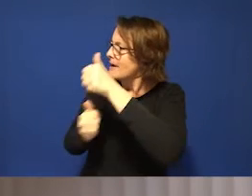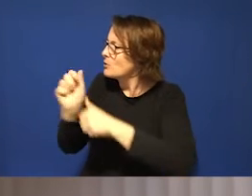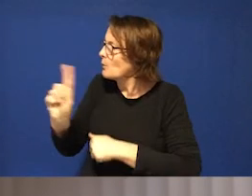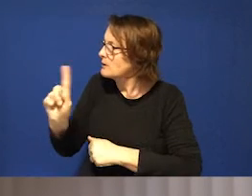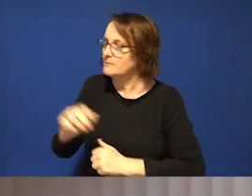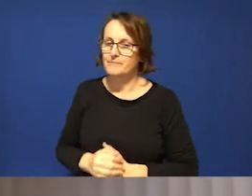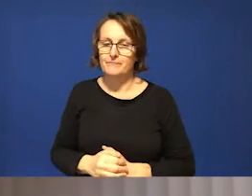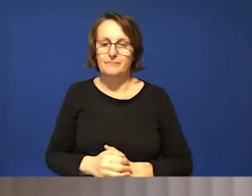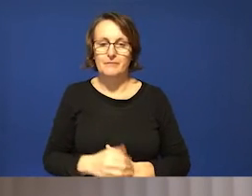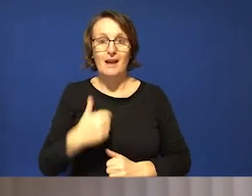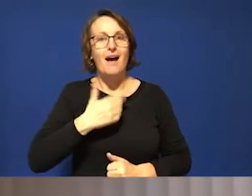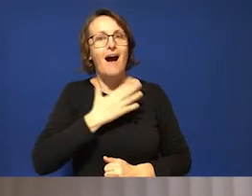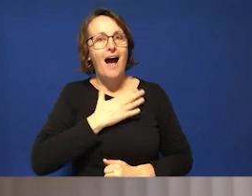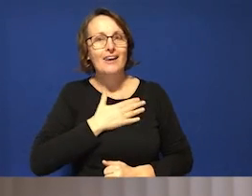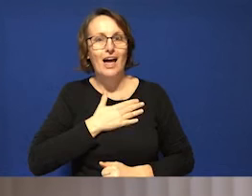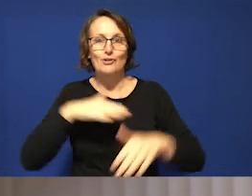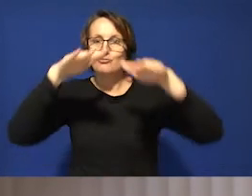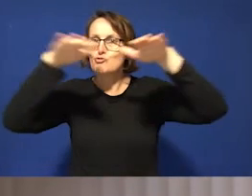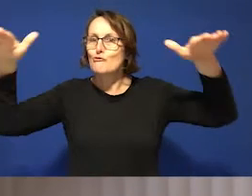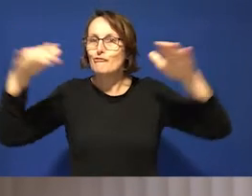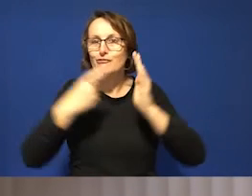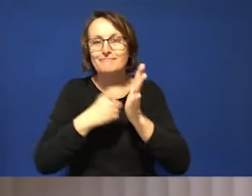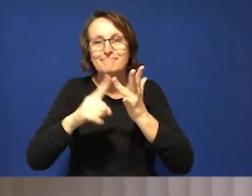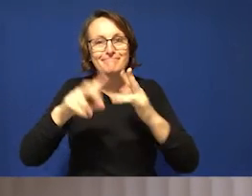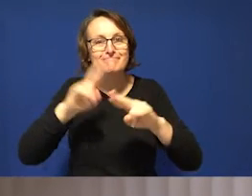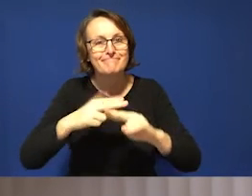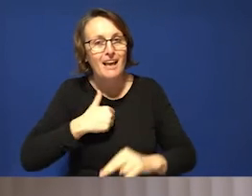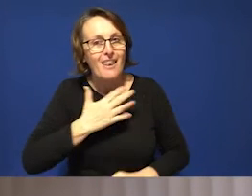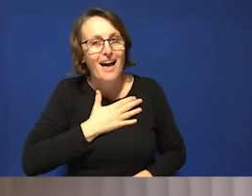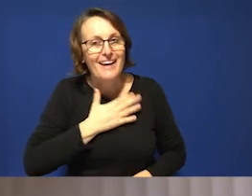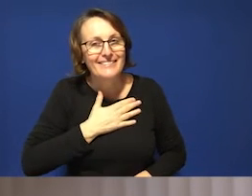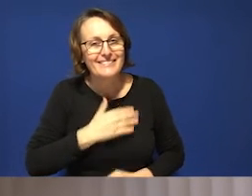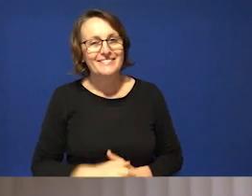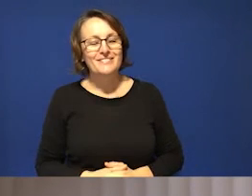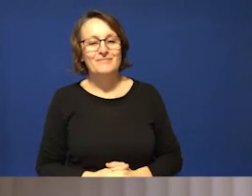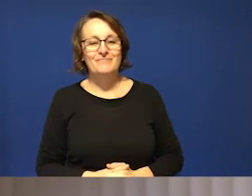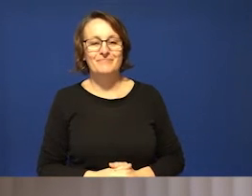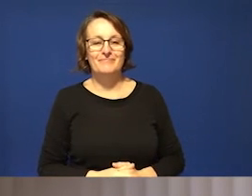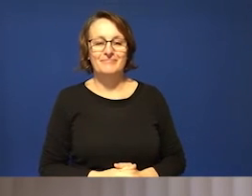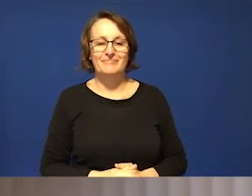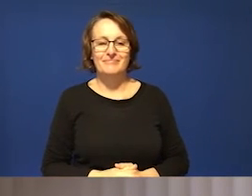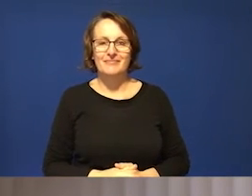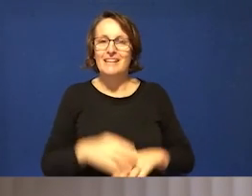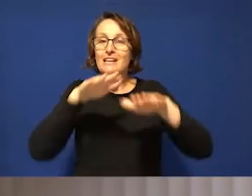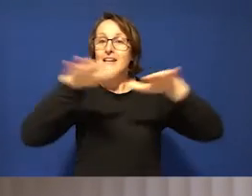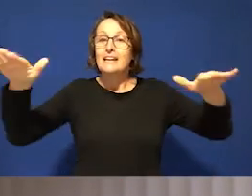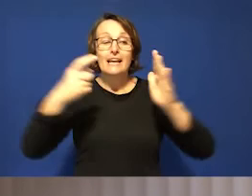I love getting up on the roof actually. And there is a part of the roof, which is not very often